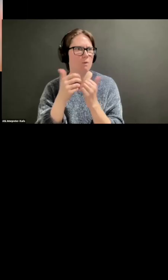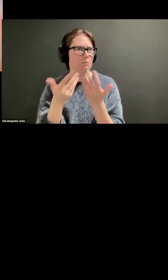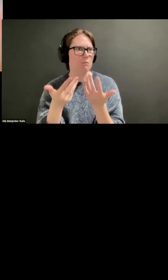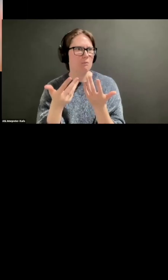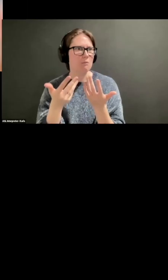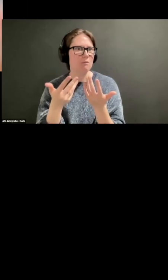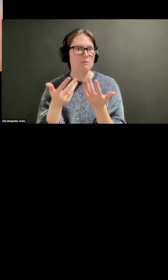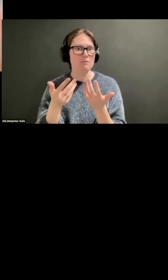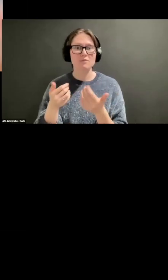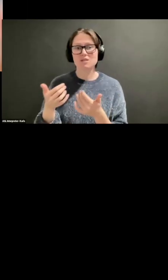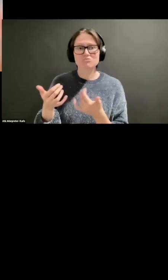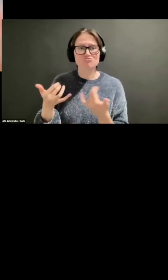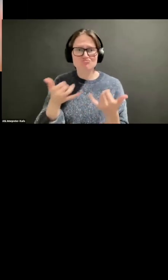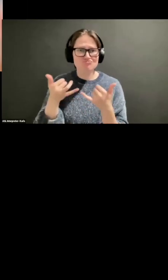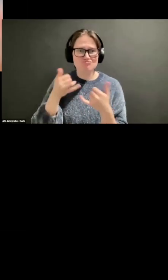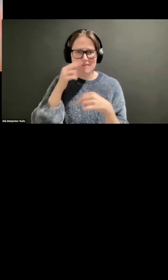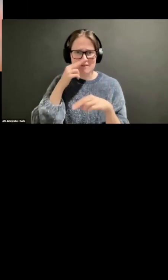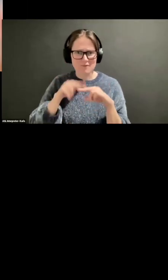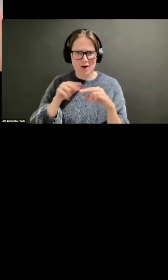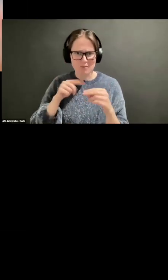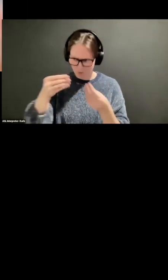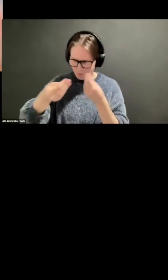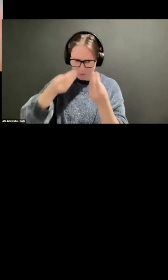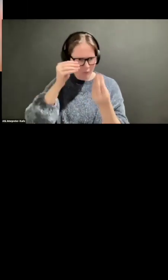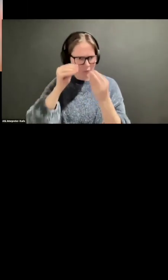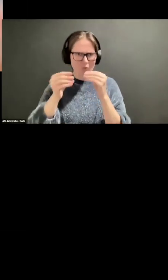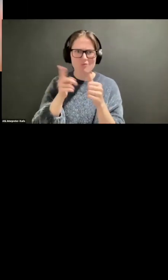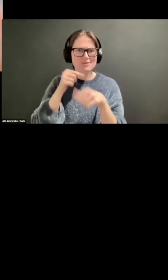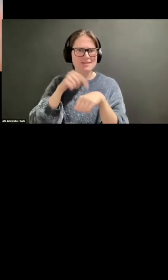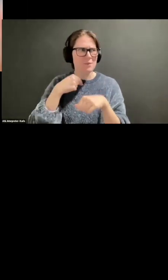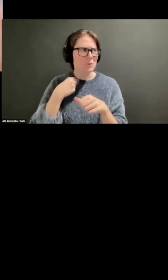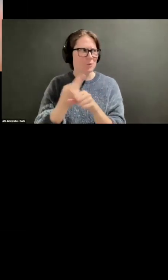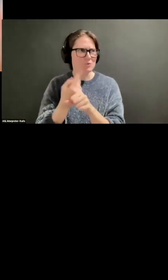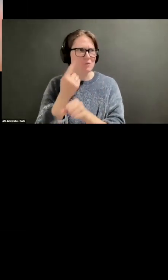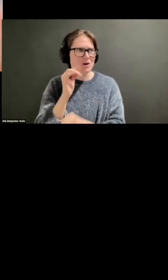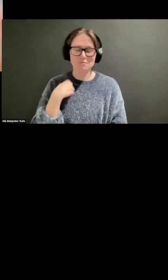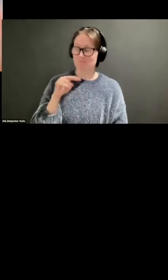fun with it. And then he was like this is the first time I've ever used one and I'm like, what yea